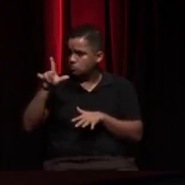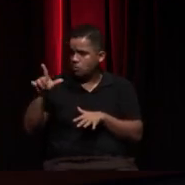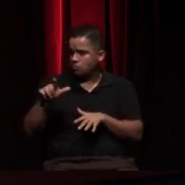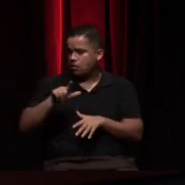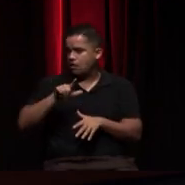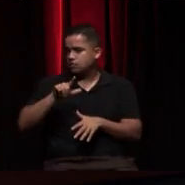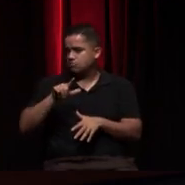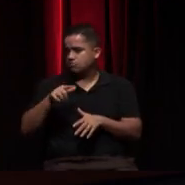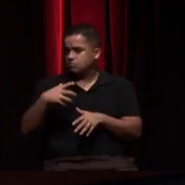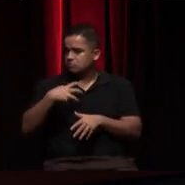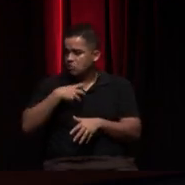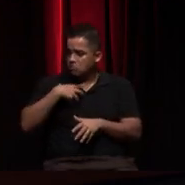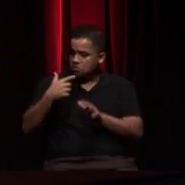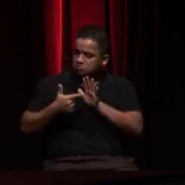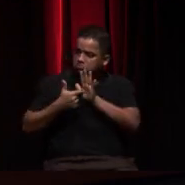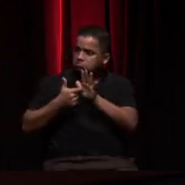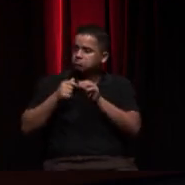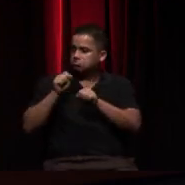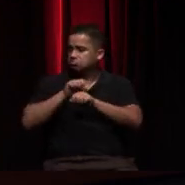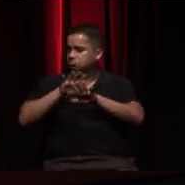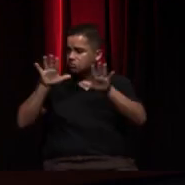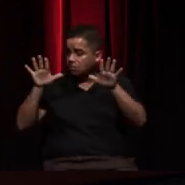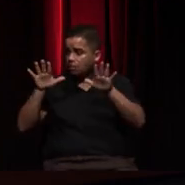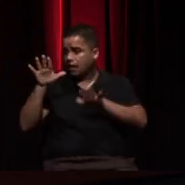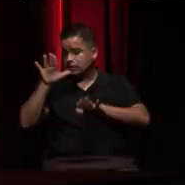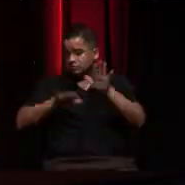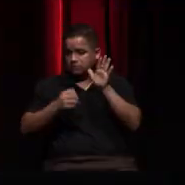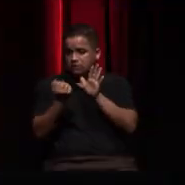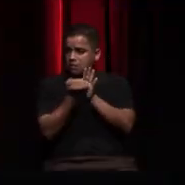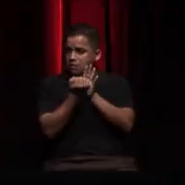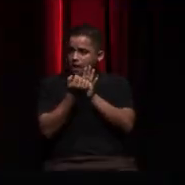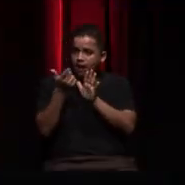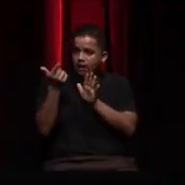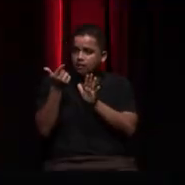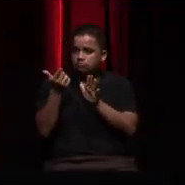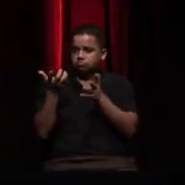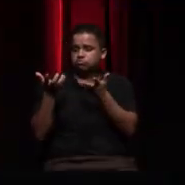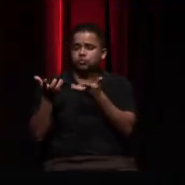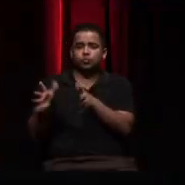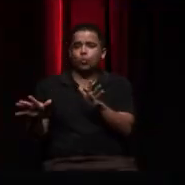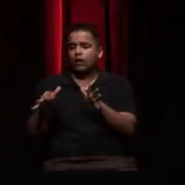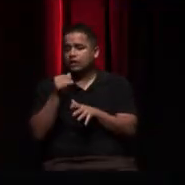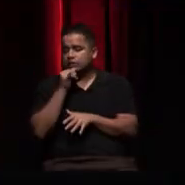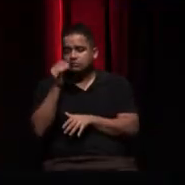but for a change of logics brands don’t want it anymore. All of us who understand the value of that